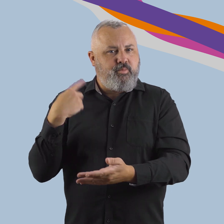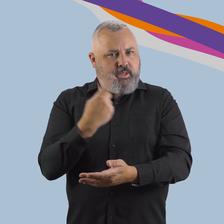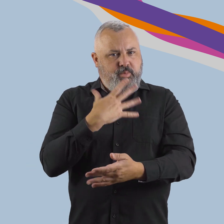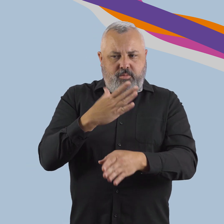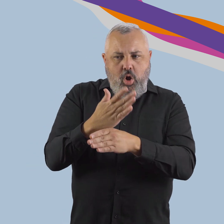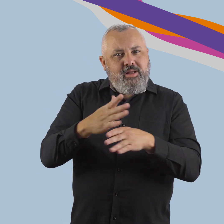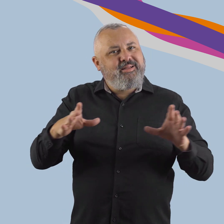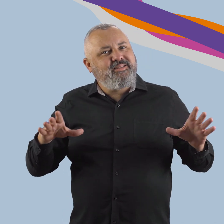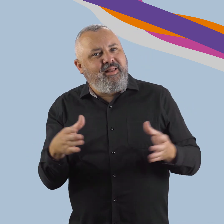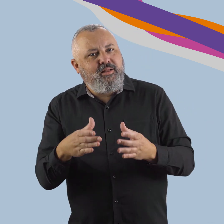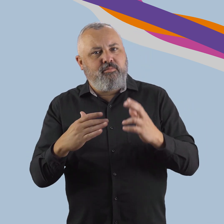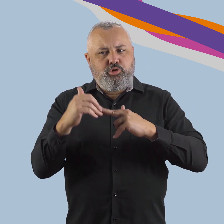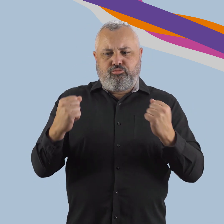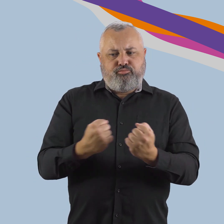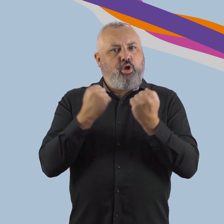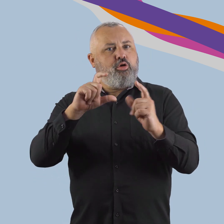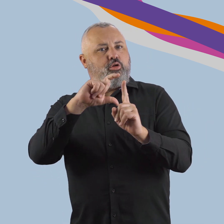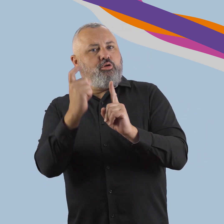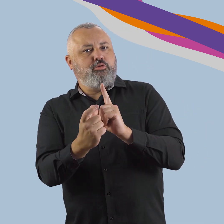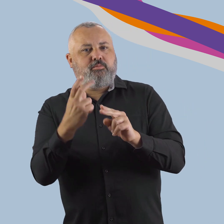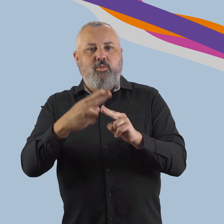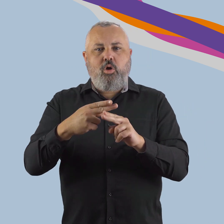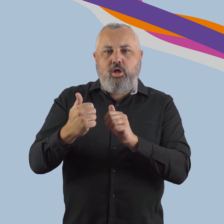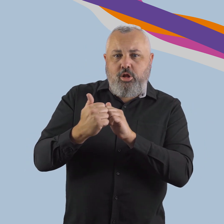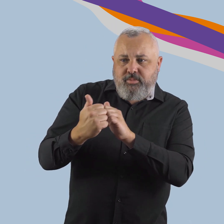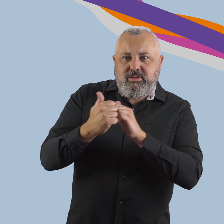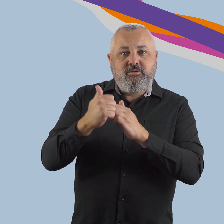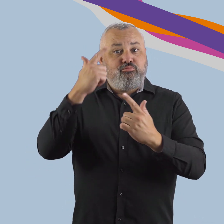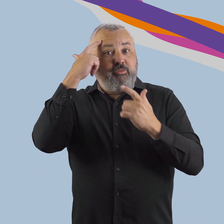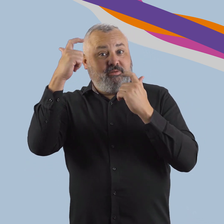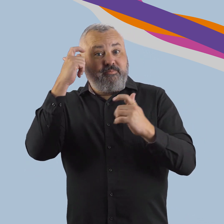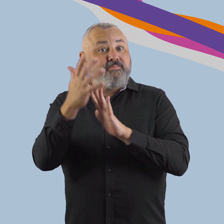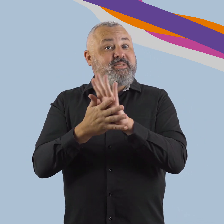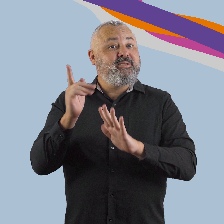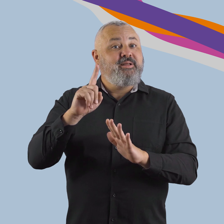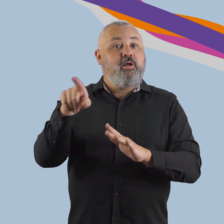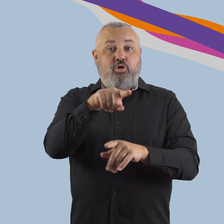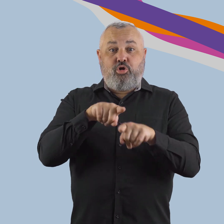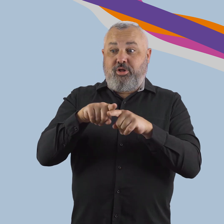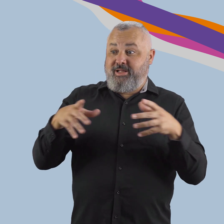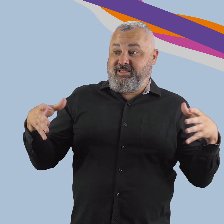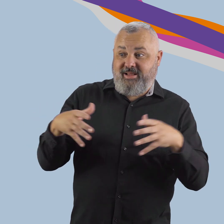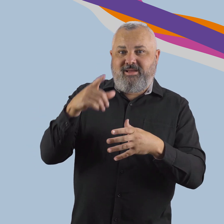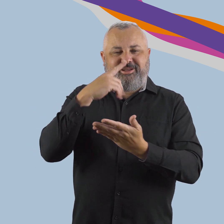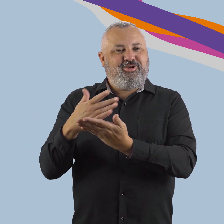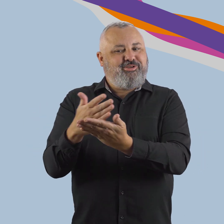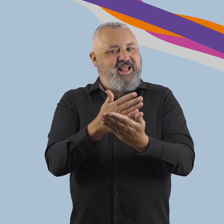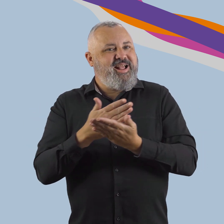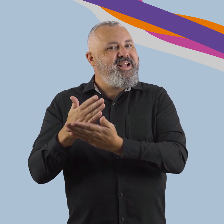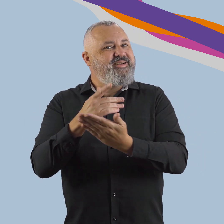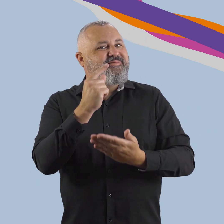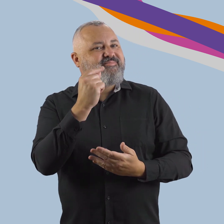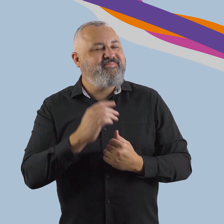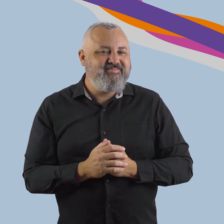We will co-create and nurture a culture of collaboration and creativity so the collective learning can be shared.